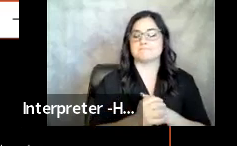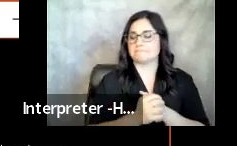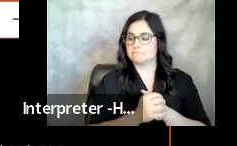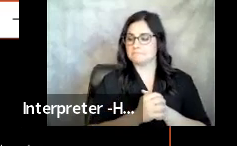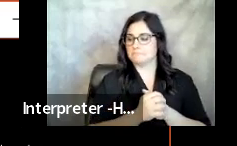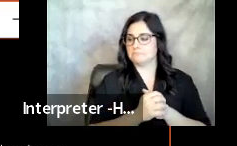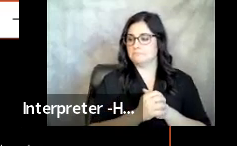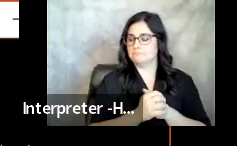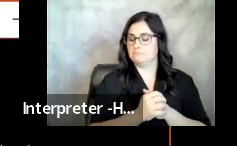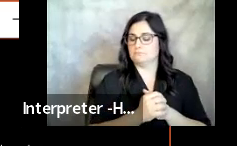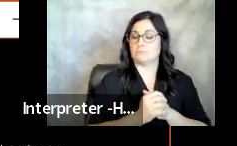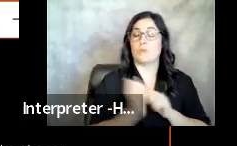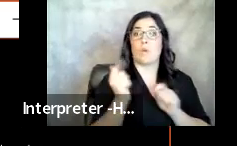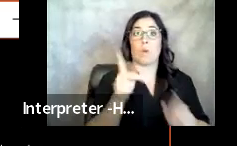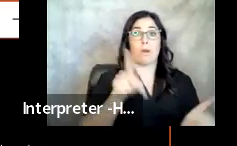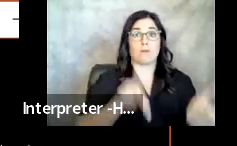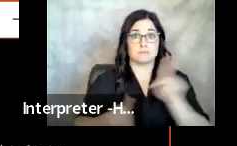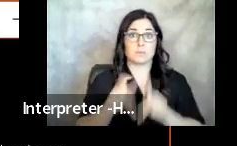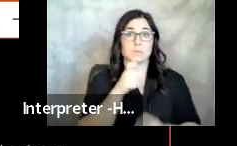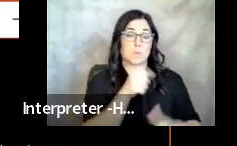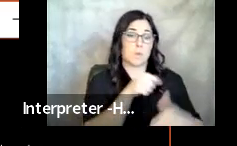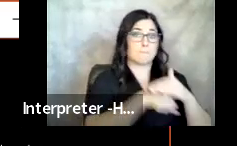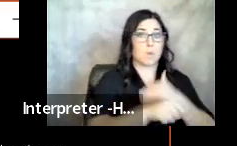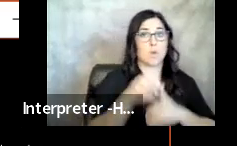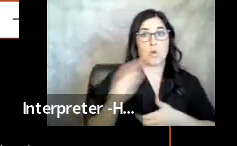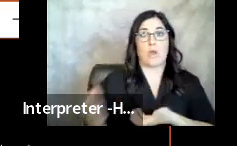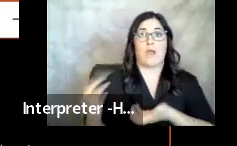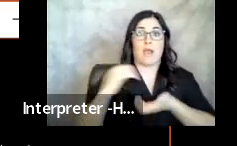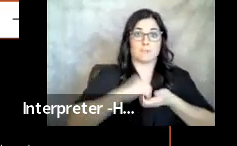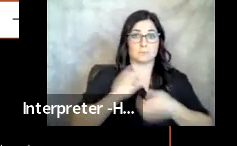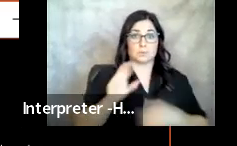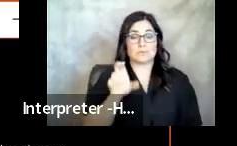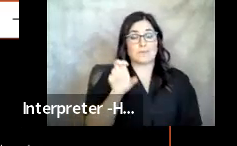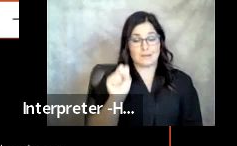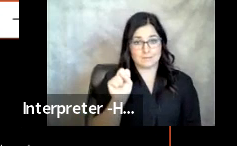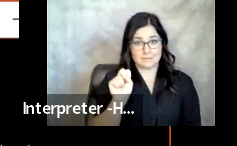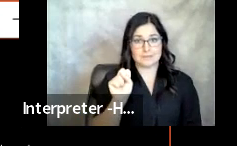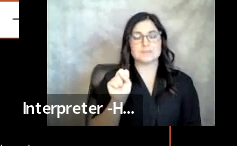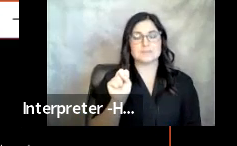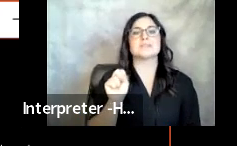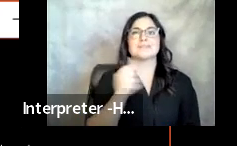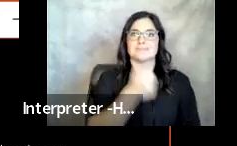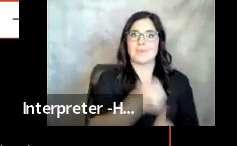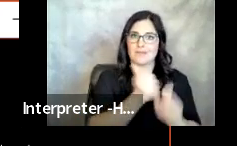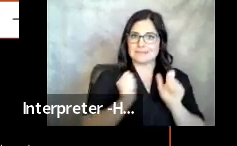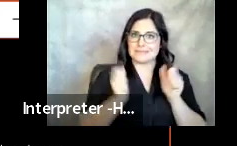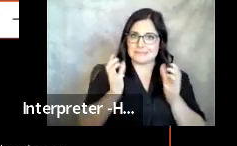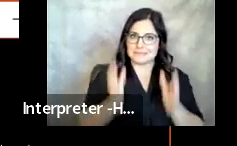Right. All persons. Born or naturalized in the United States are citizens of the United.